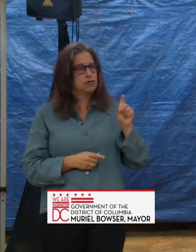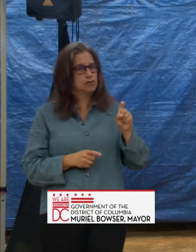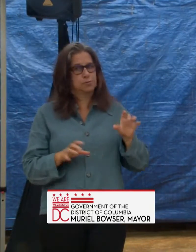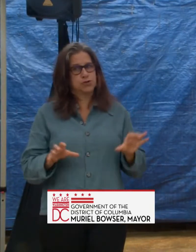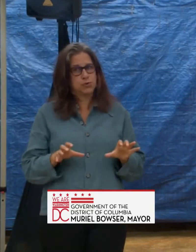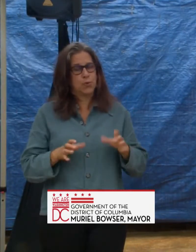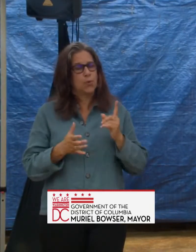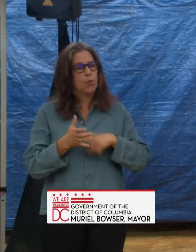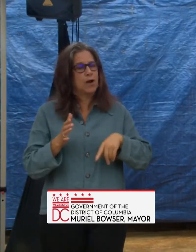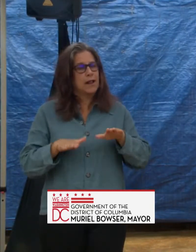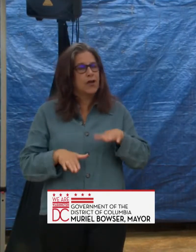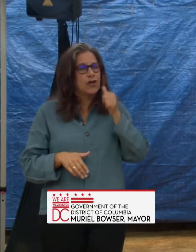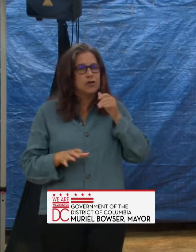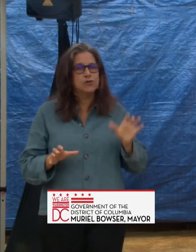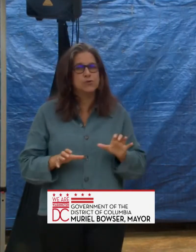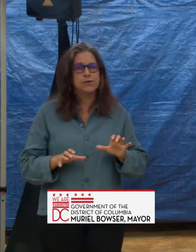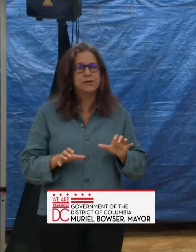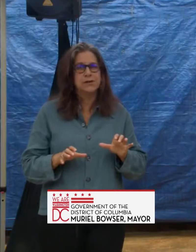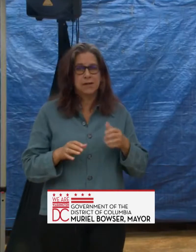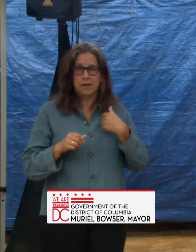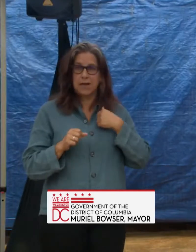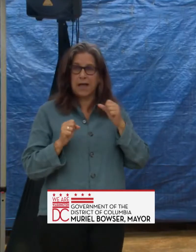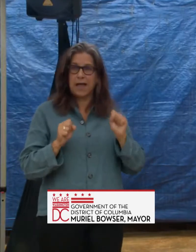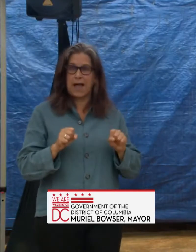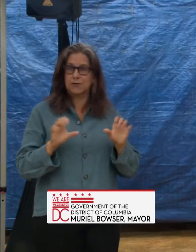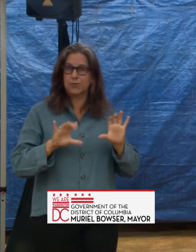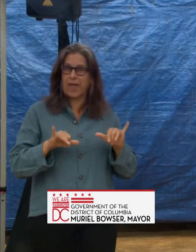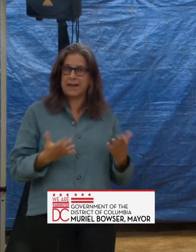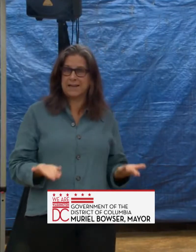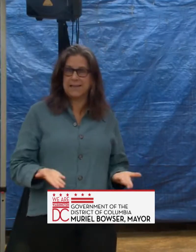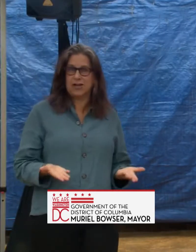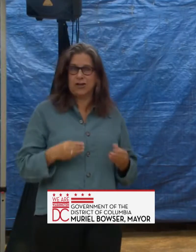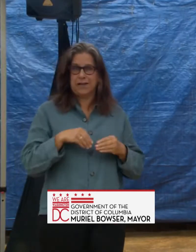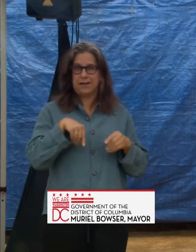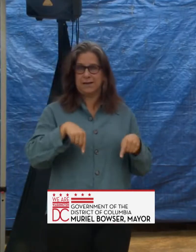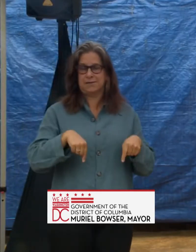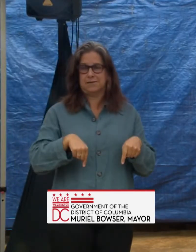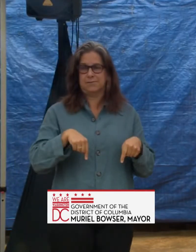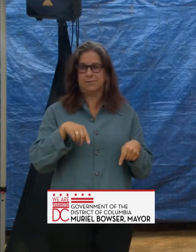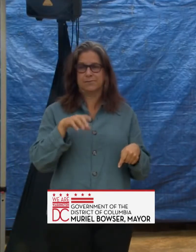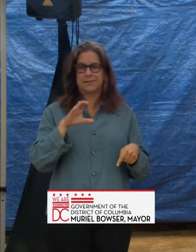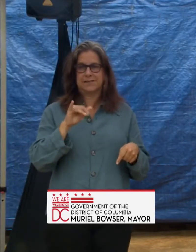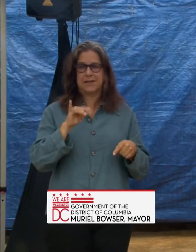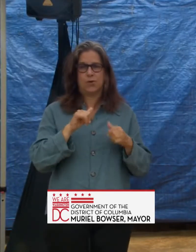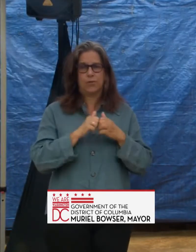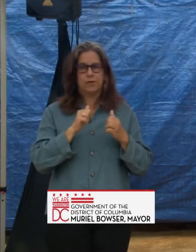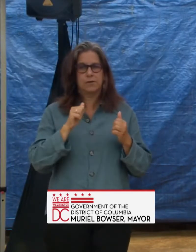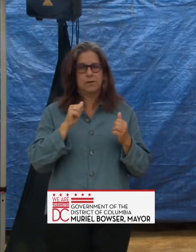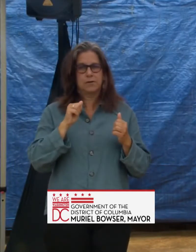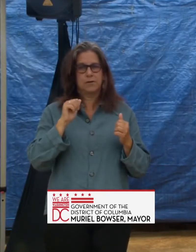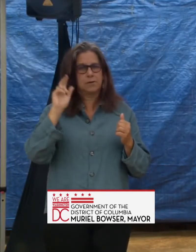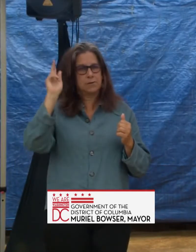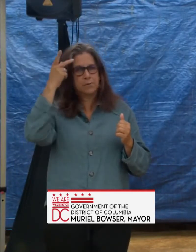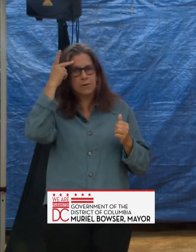AND THAT WE CAN DO THAT IN OUR CITY WITH POLITICAL WILL AND WITH THE RESOLVE TO GET THINGS DONE.